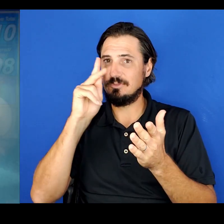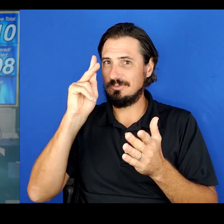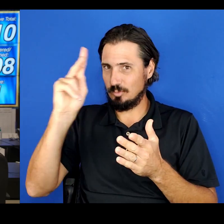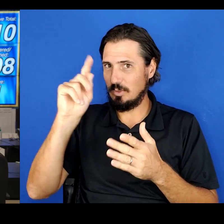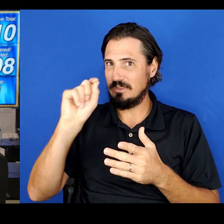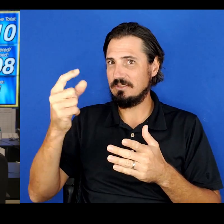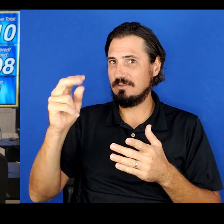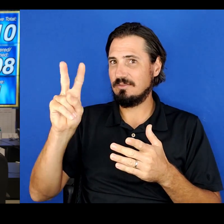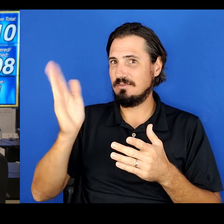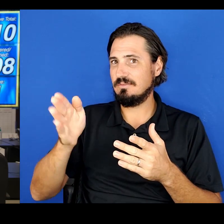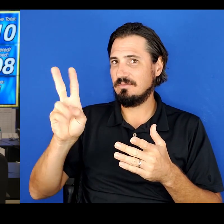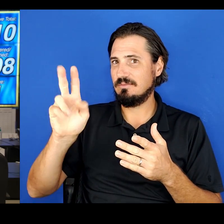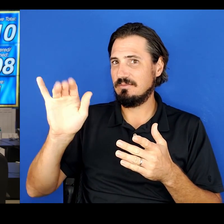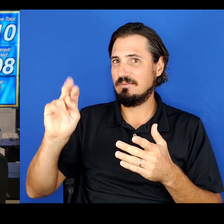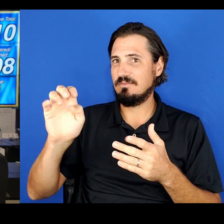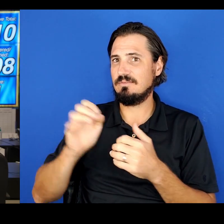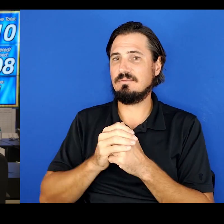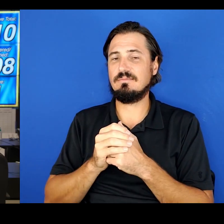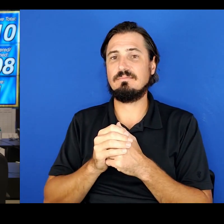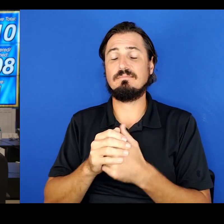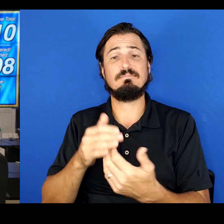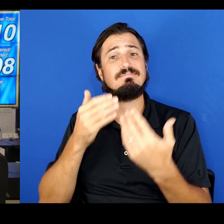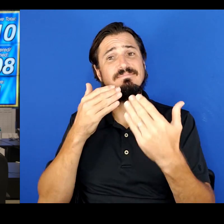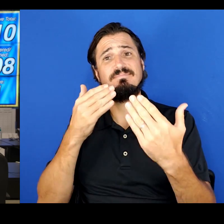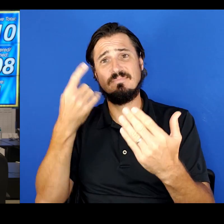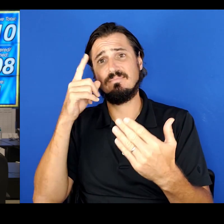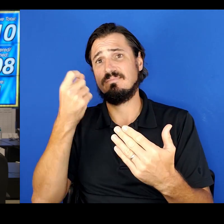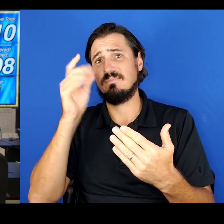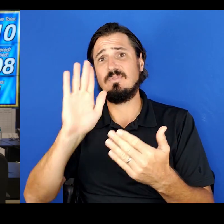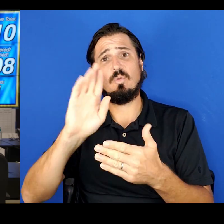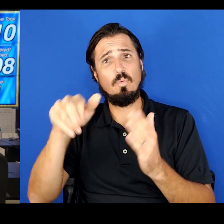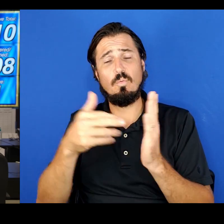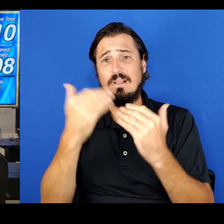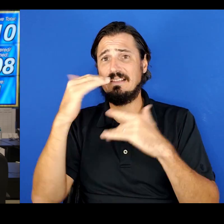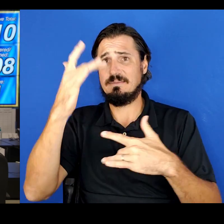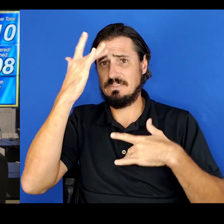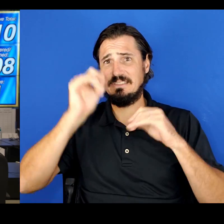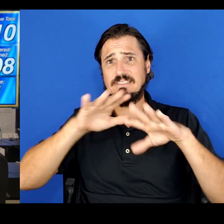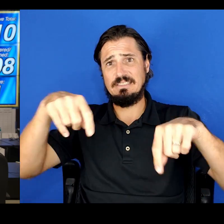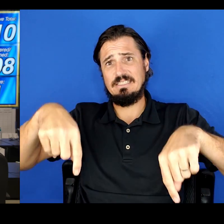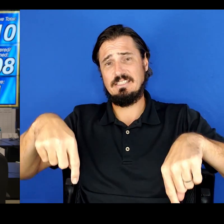Mahalo for understanding the role you play in mitigating the spread of COVID-19 on our island…